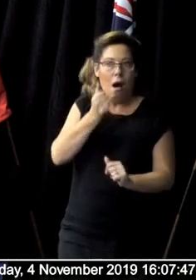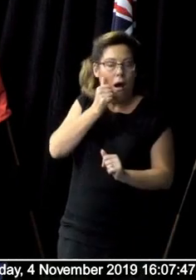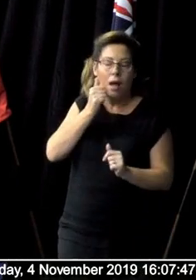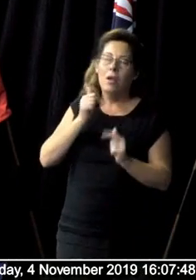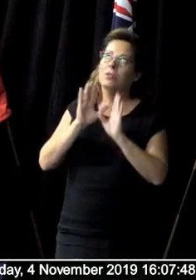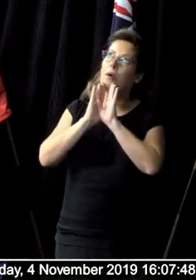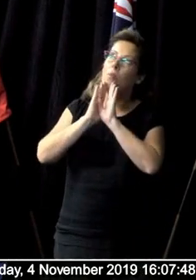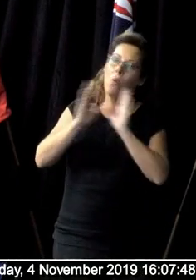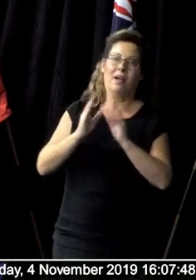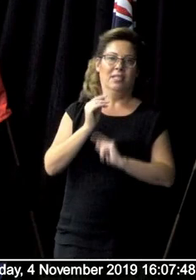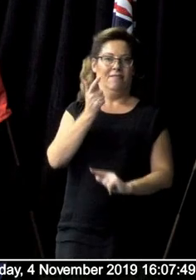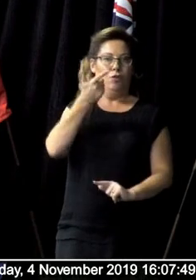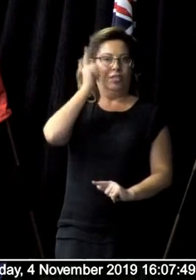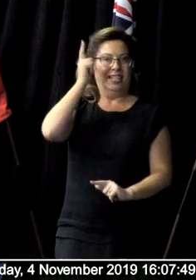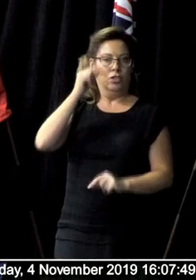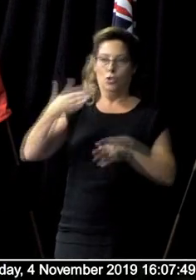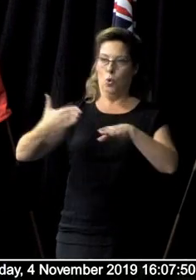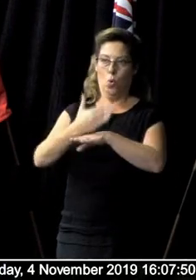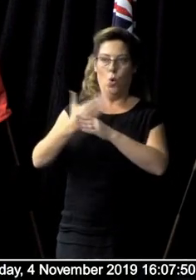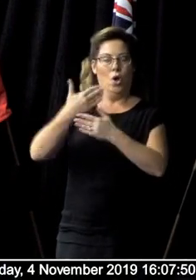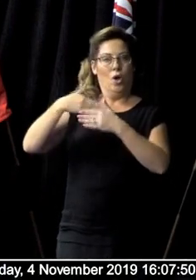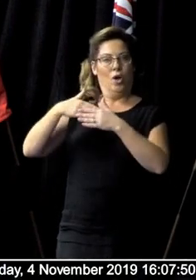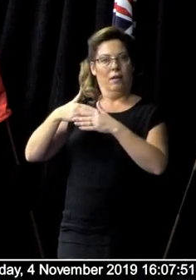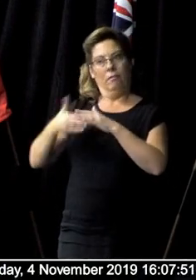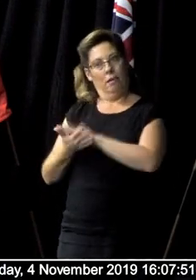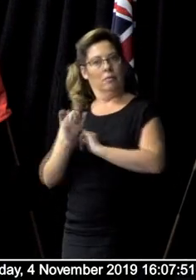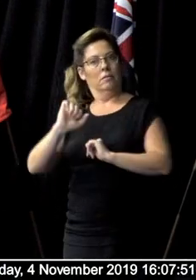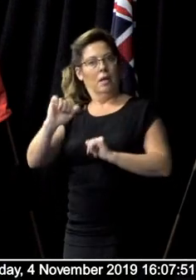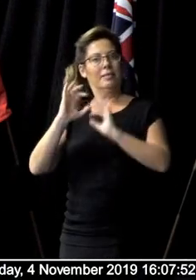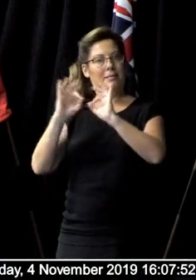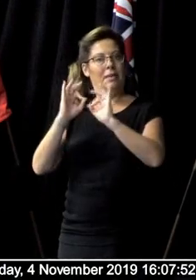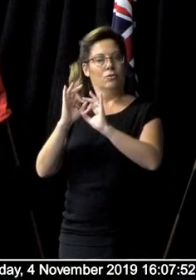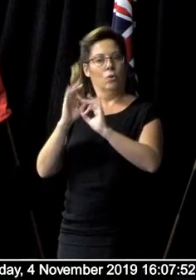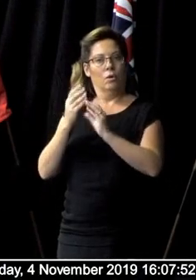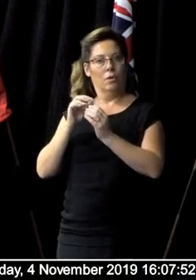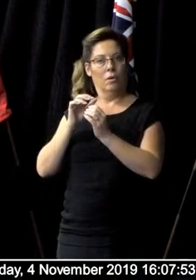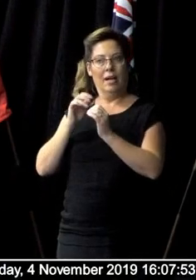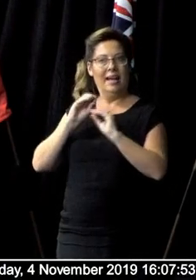This is not meant to be a slight or a criticism of that at all.